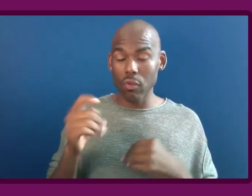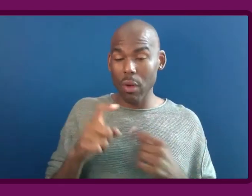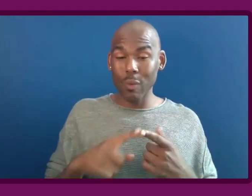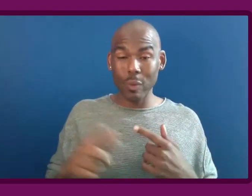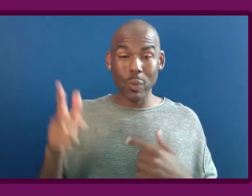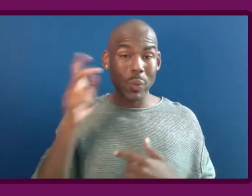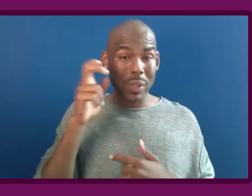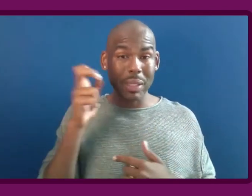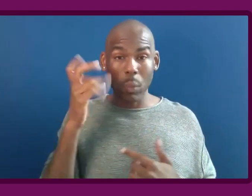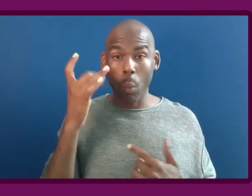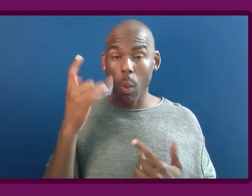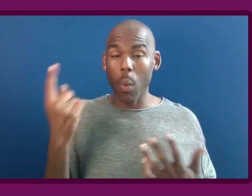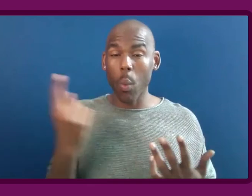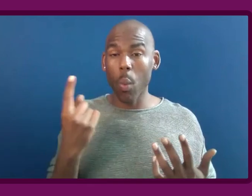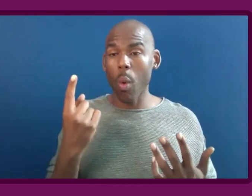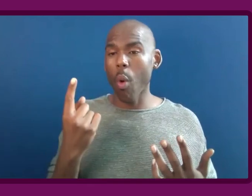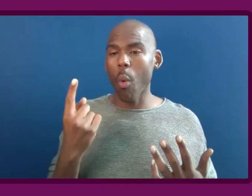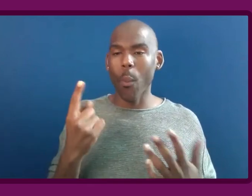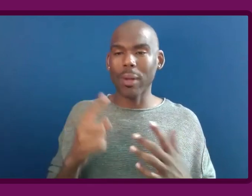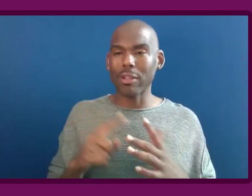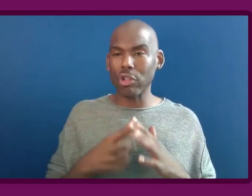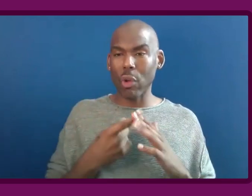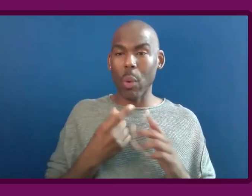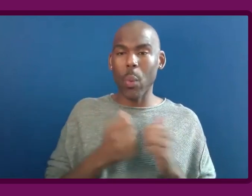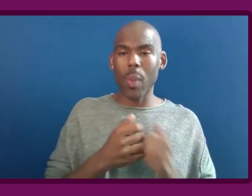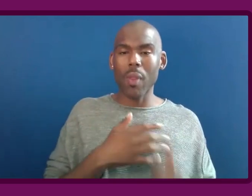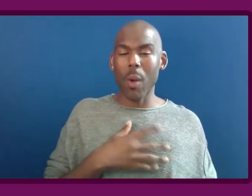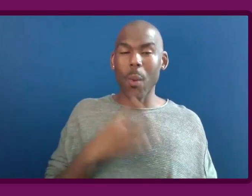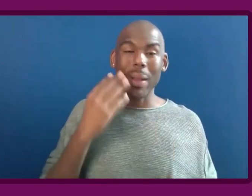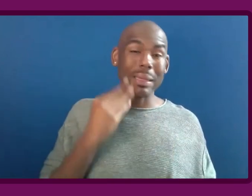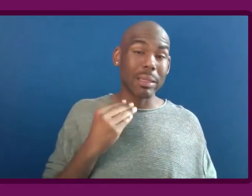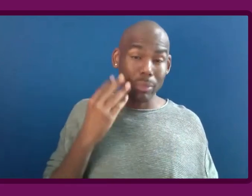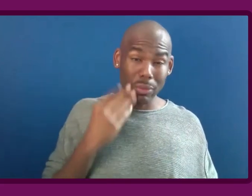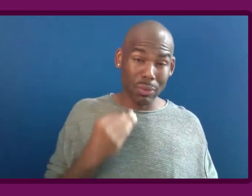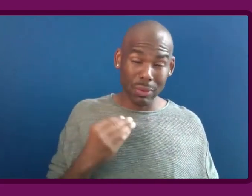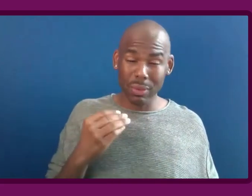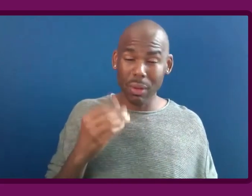but in my case because I chose to do so. The moment that I say that's it, that's it.